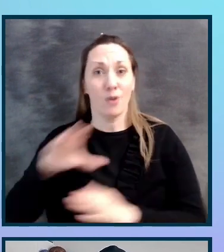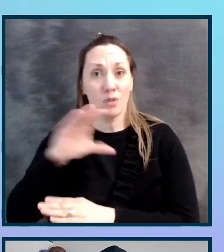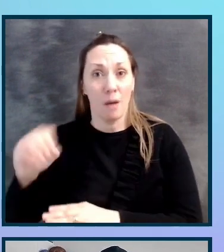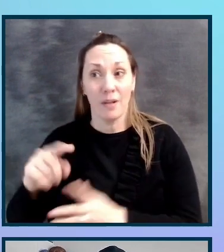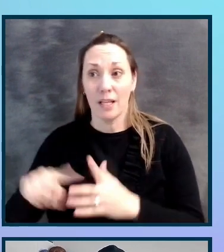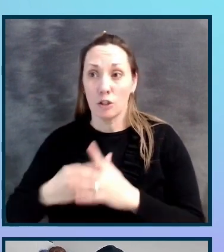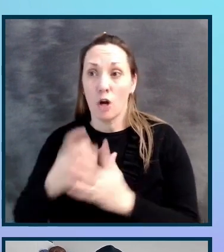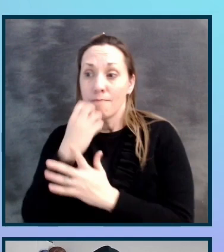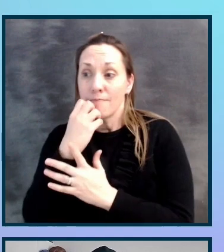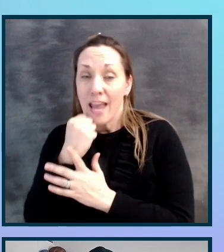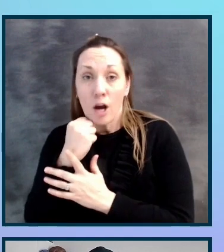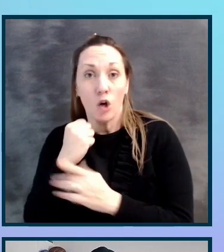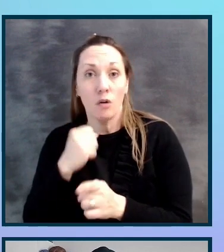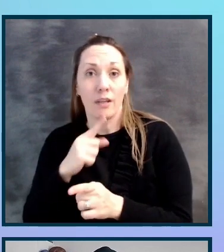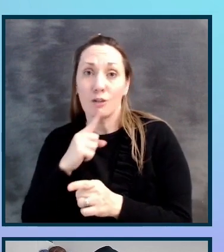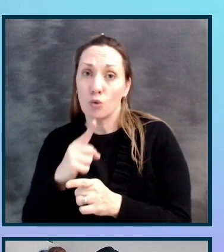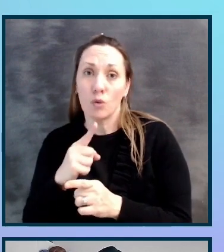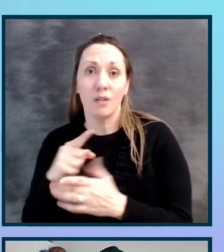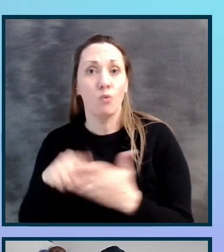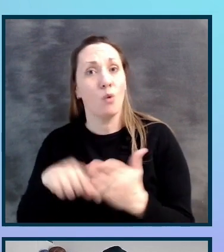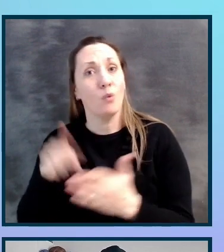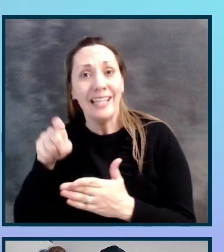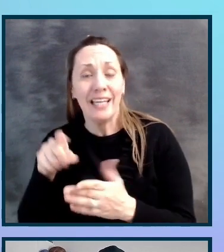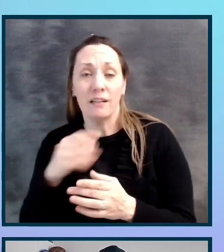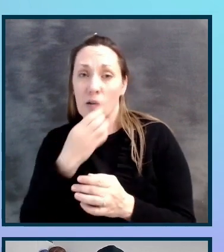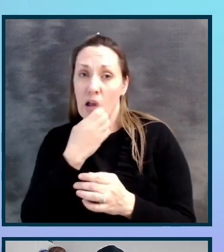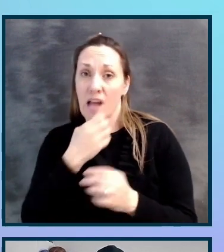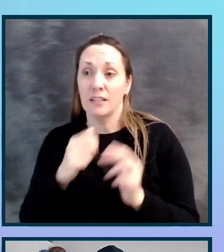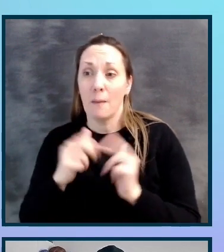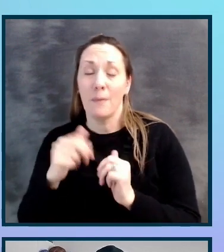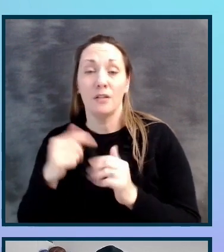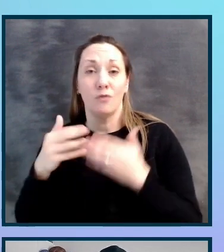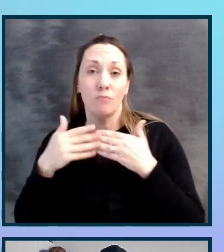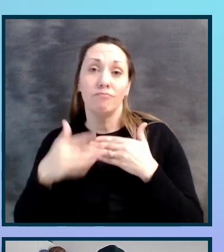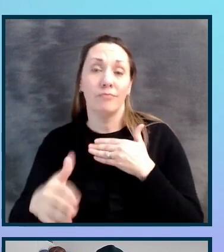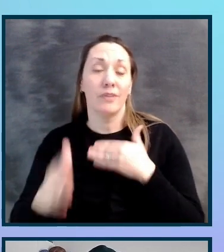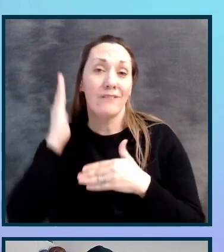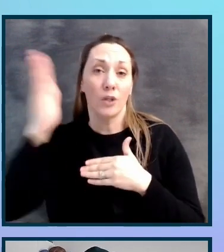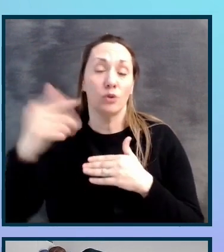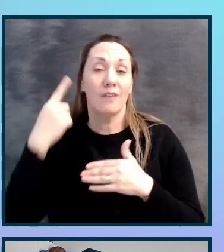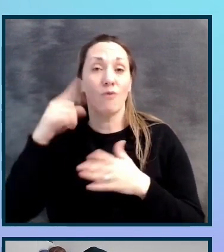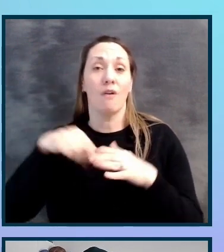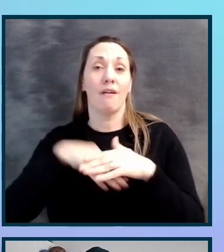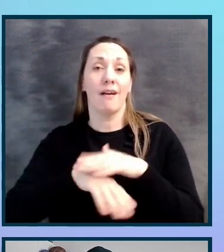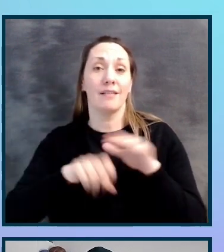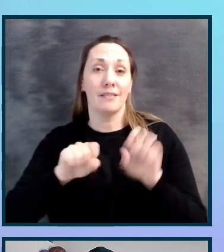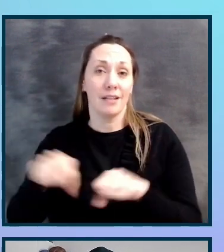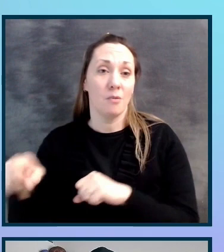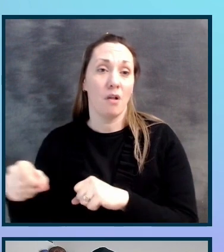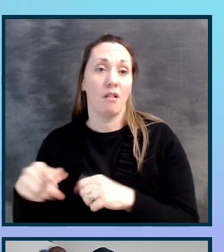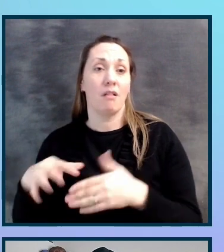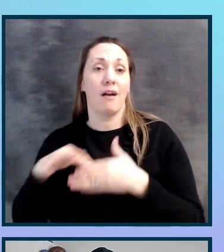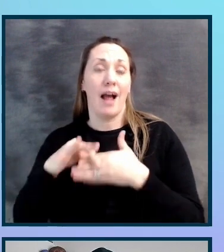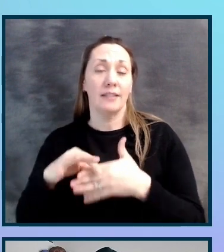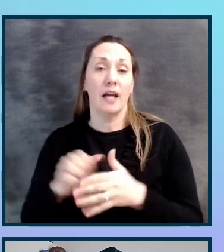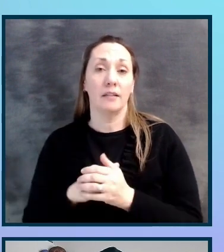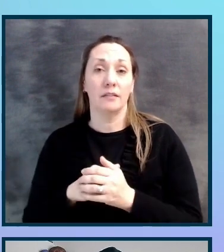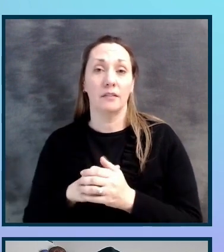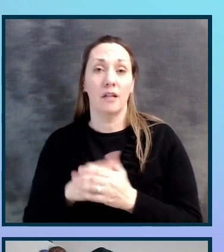That's truly truly truly what we need to build for the future for accessible content both on web